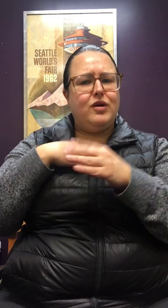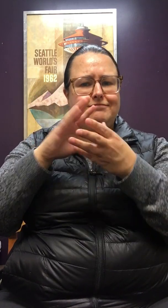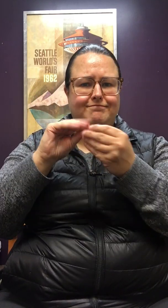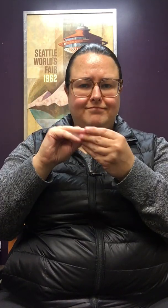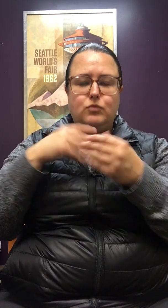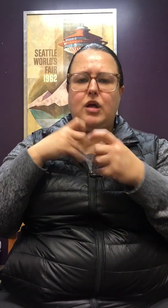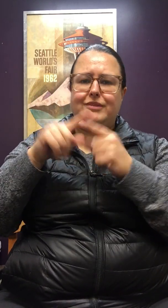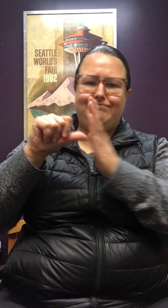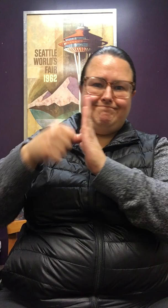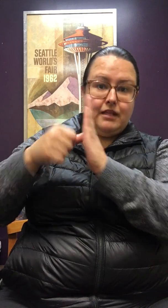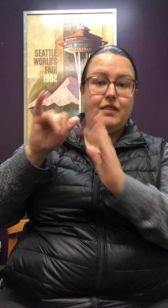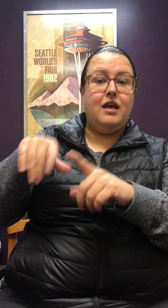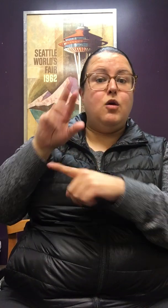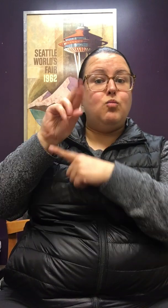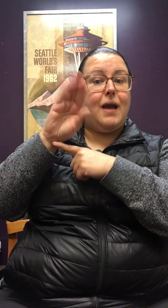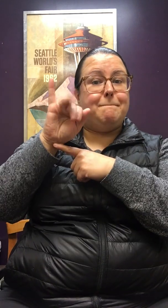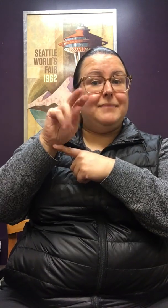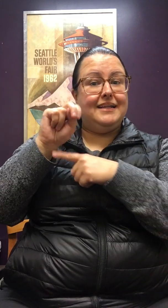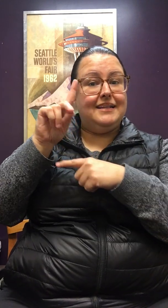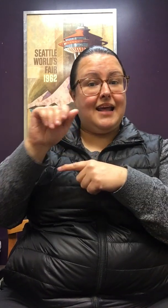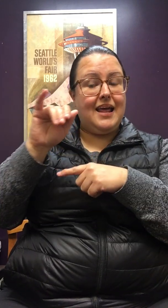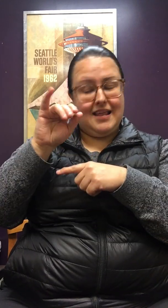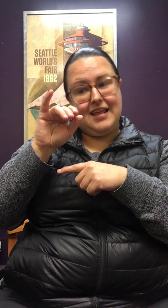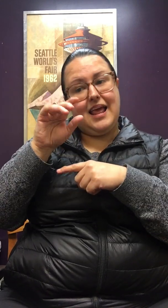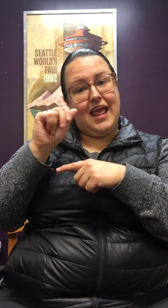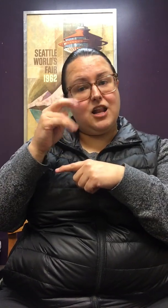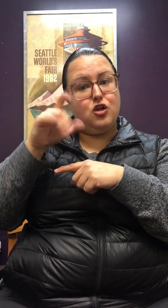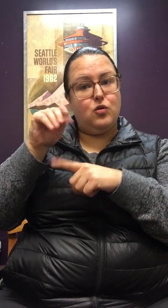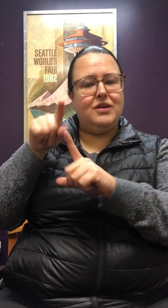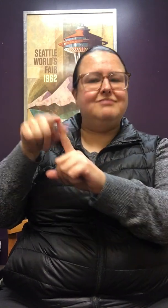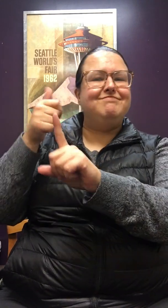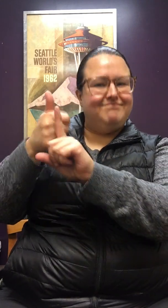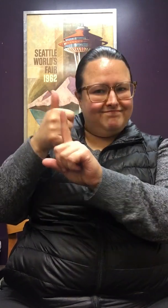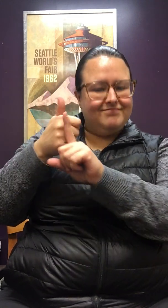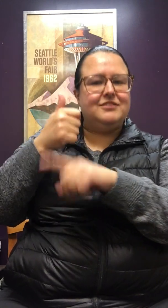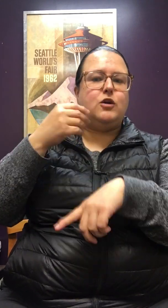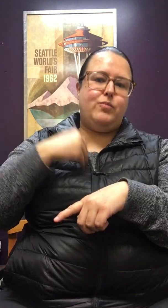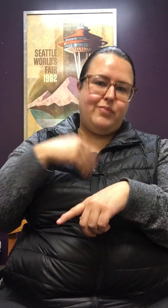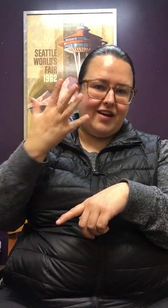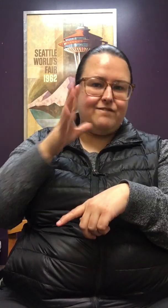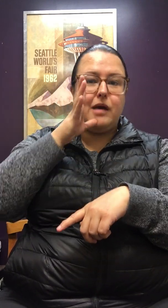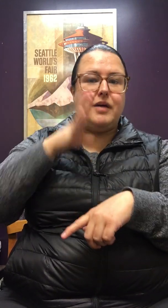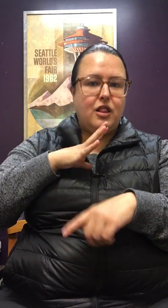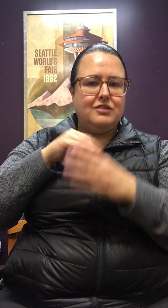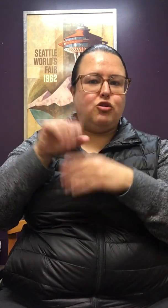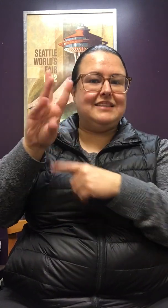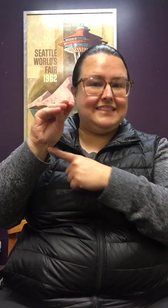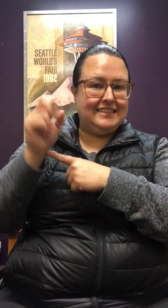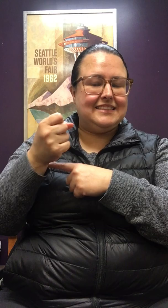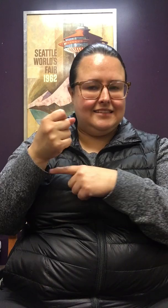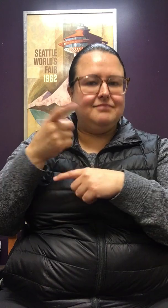Before I start, I want to acknowledge that Robin DiAngelo is white female in her 60s.